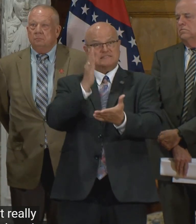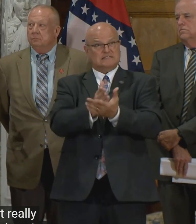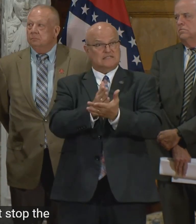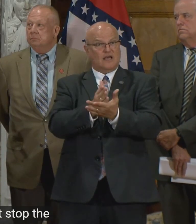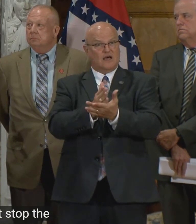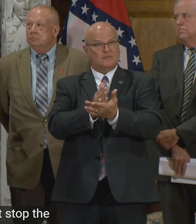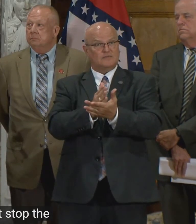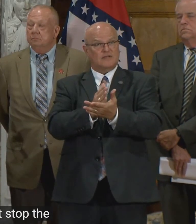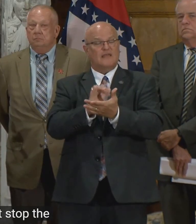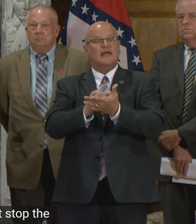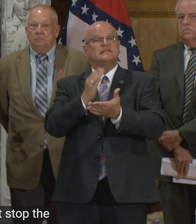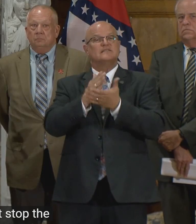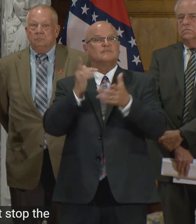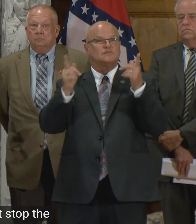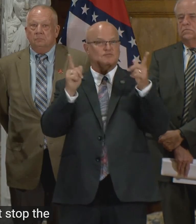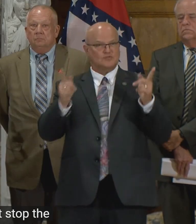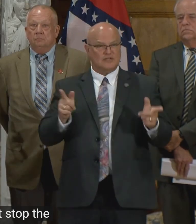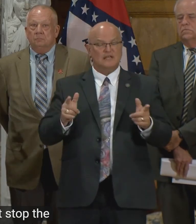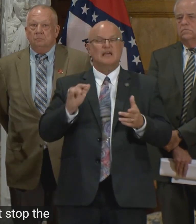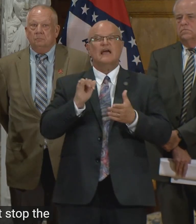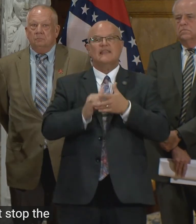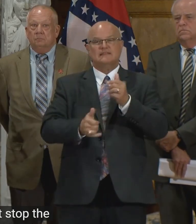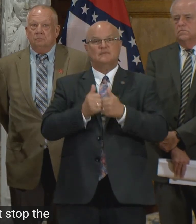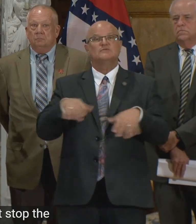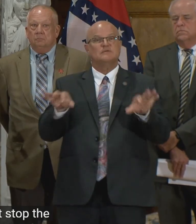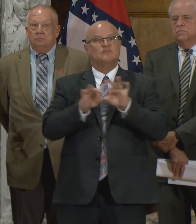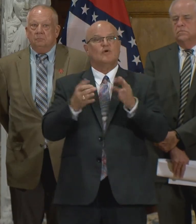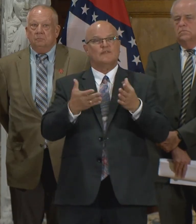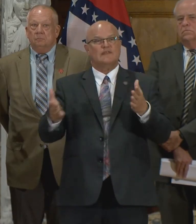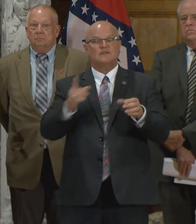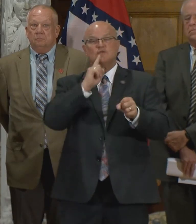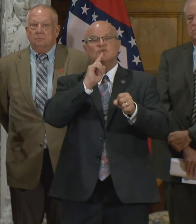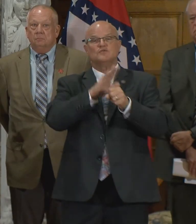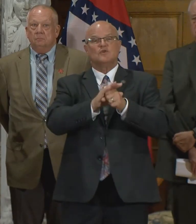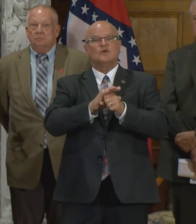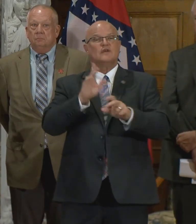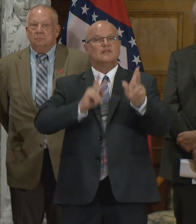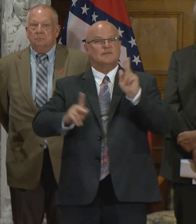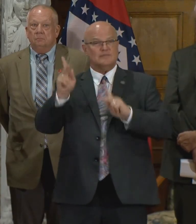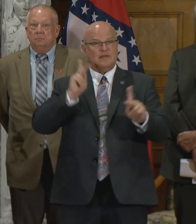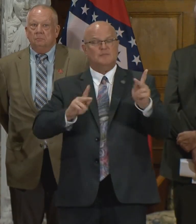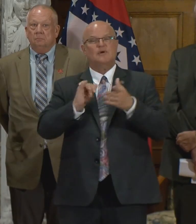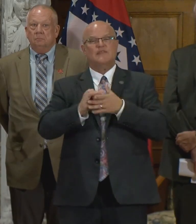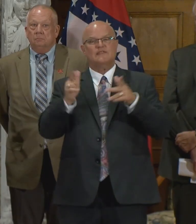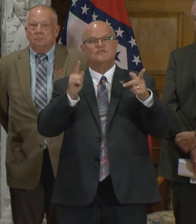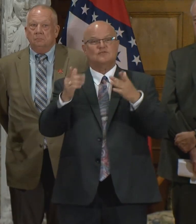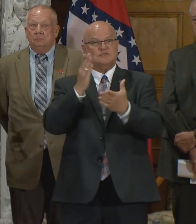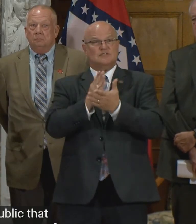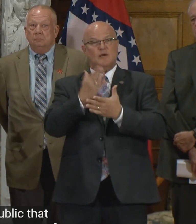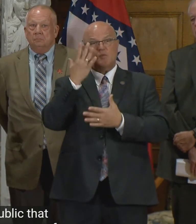that stopped the shooting and that's most important thing to assure the public that the shooting did stop because of